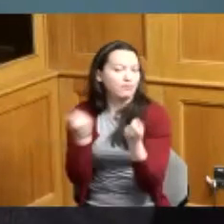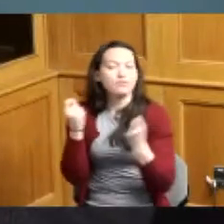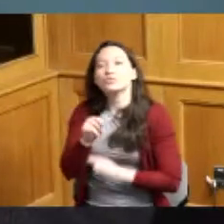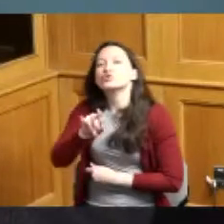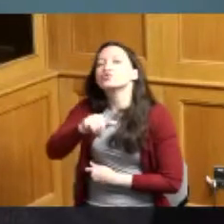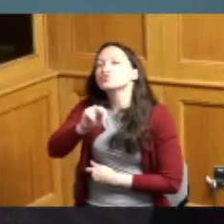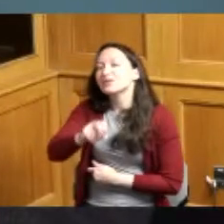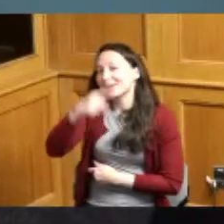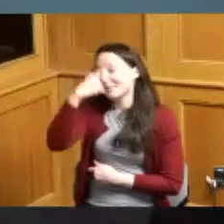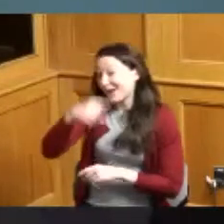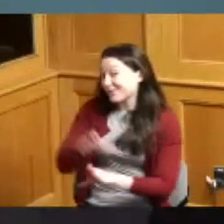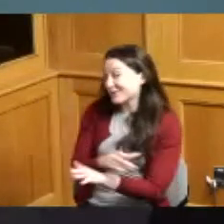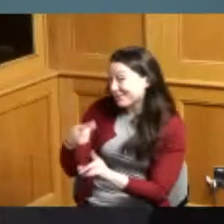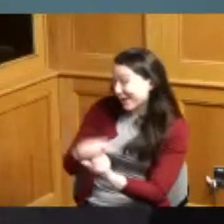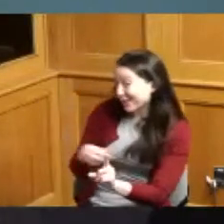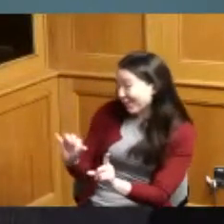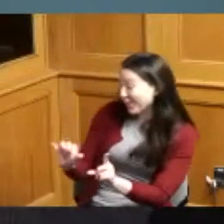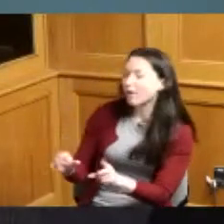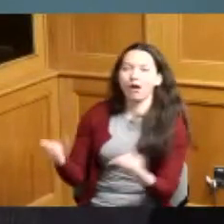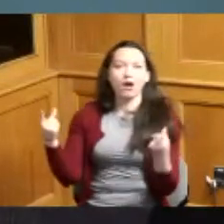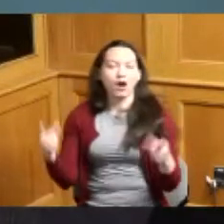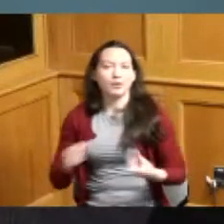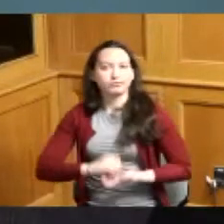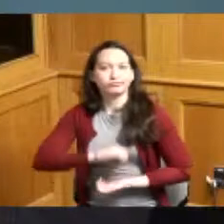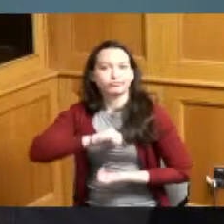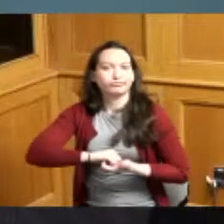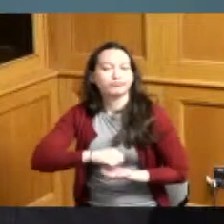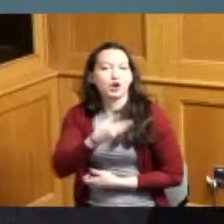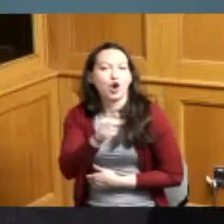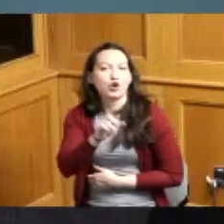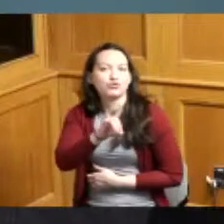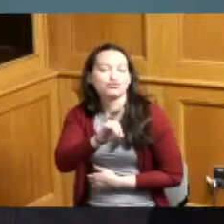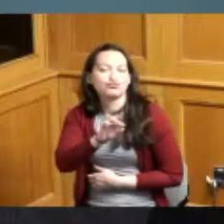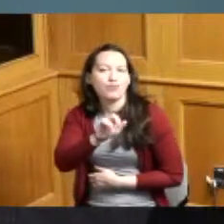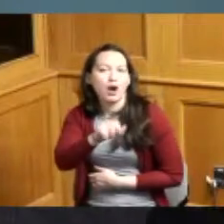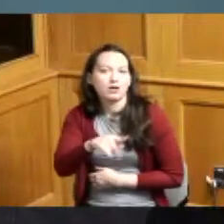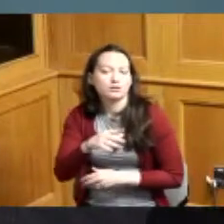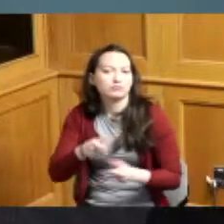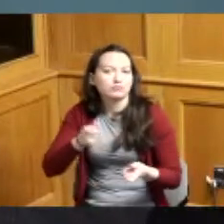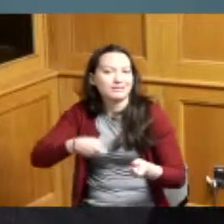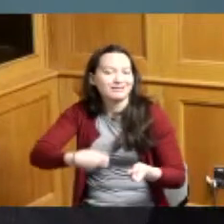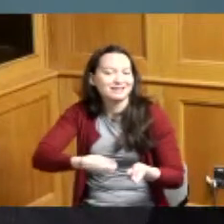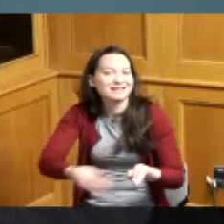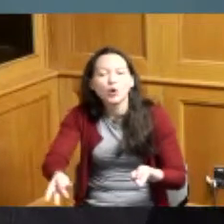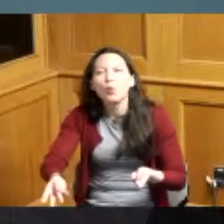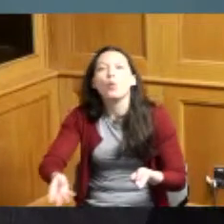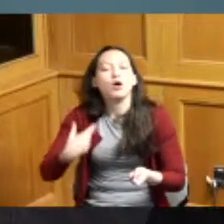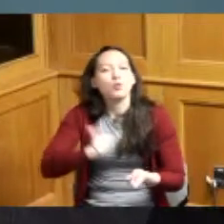also black music month we were able to partner with hard rock casino and kick off a black music